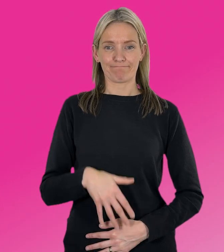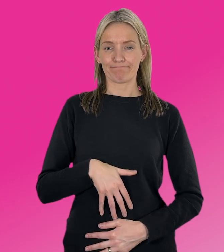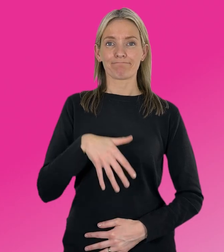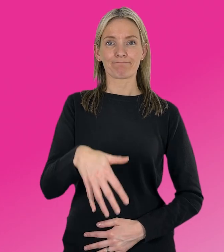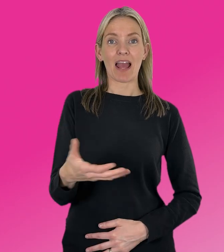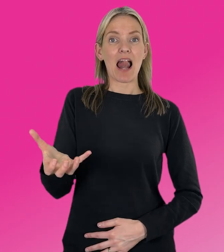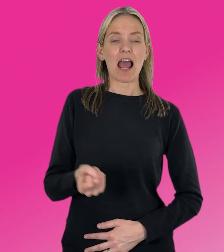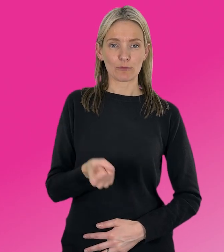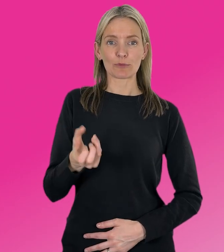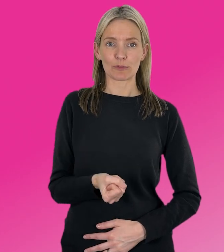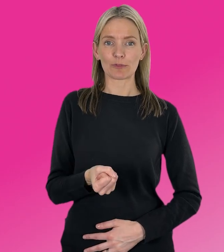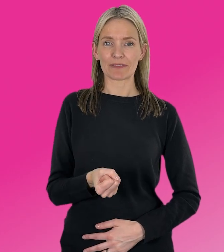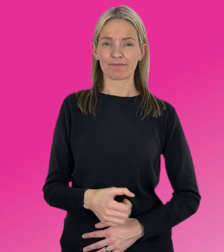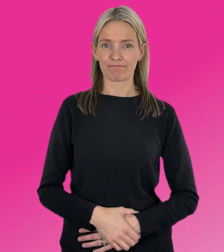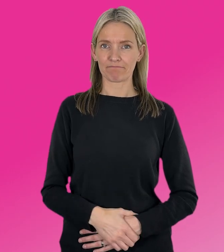Maternity Allowance